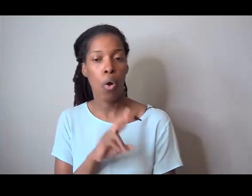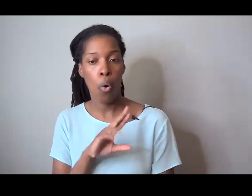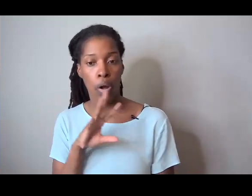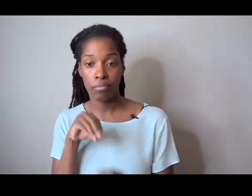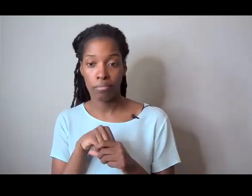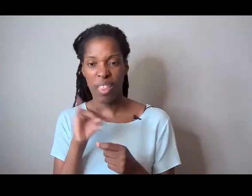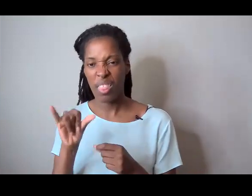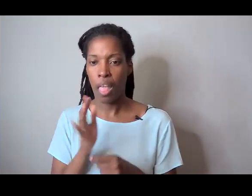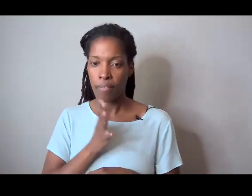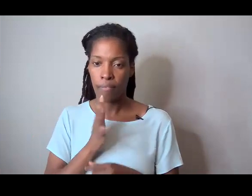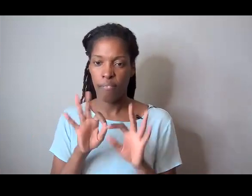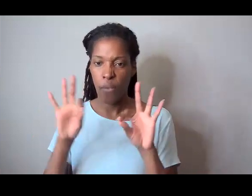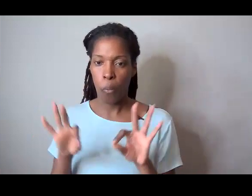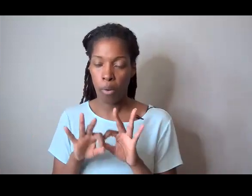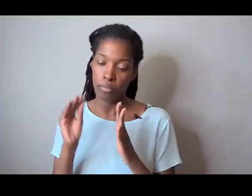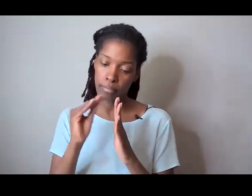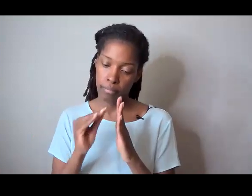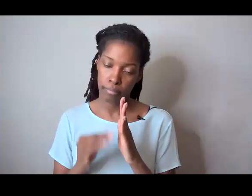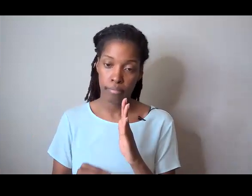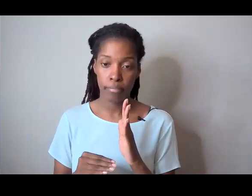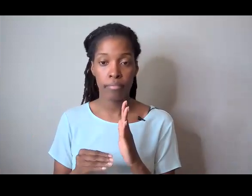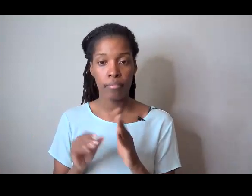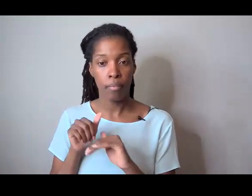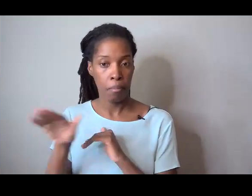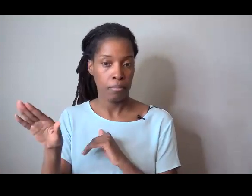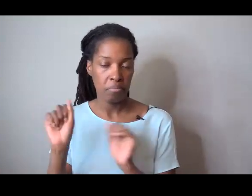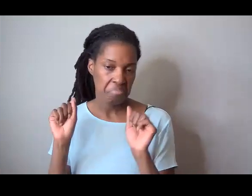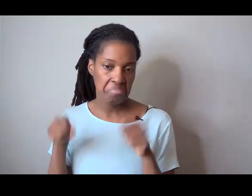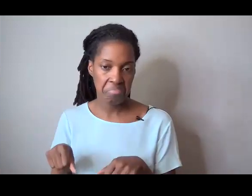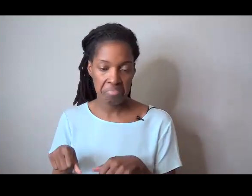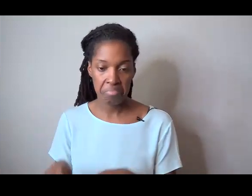to use a written document with the details. You can include that list of assets on there as well.